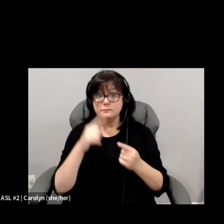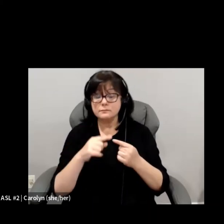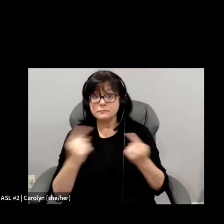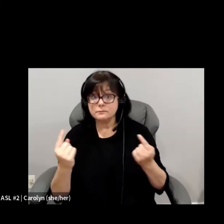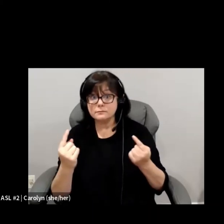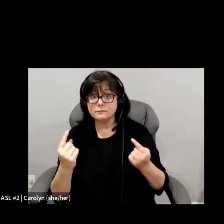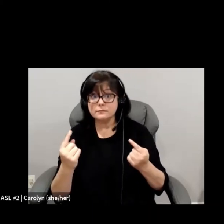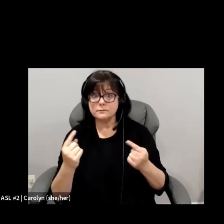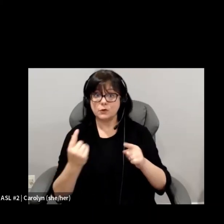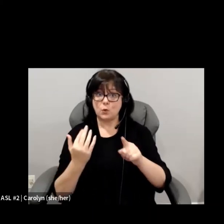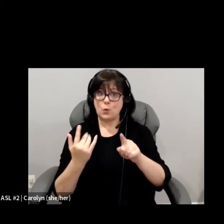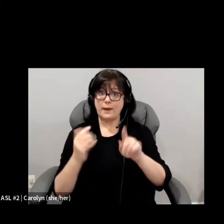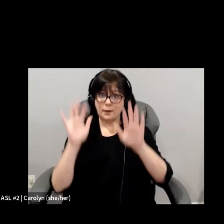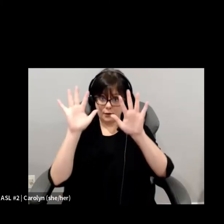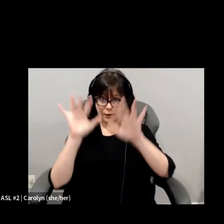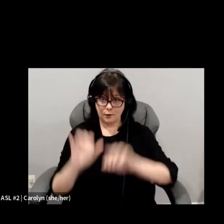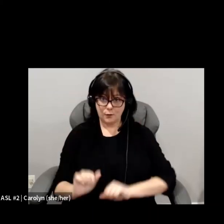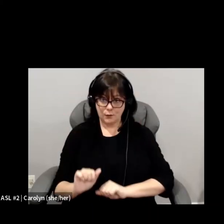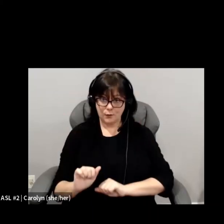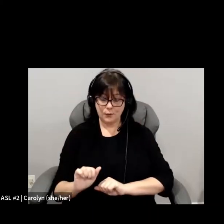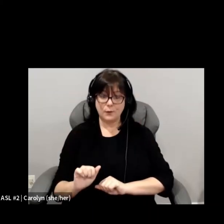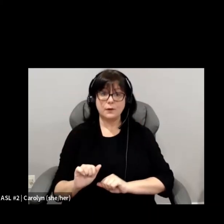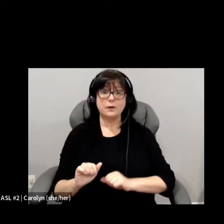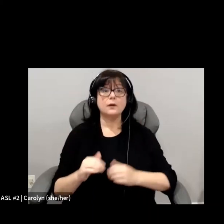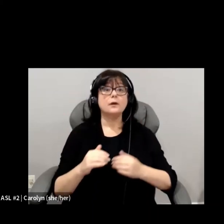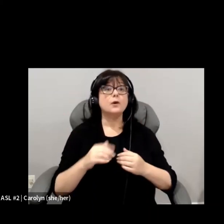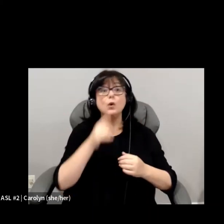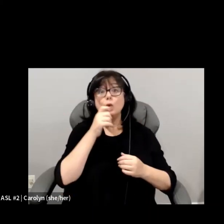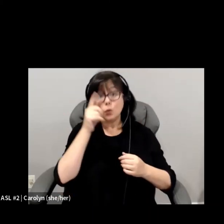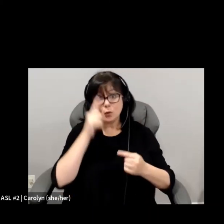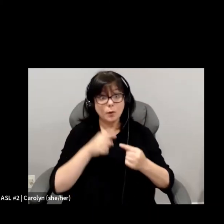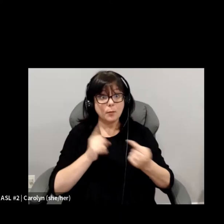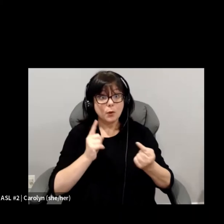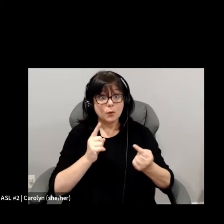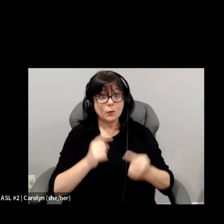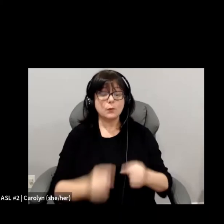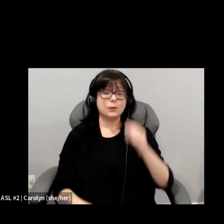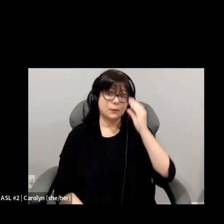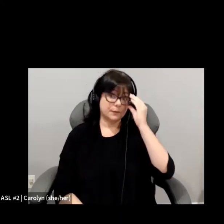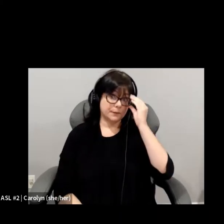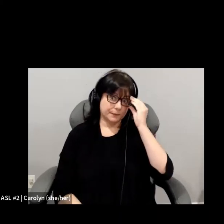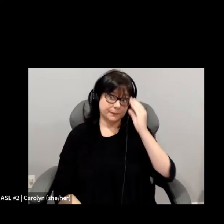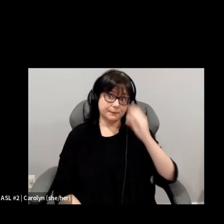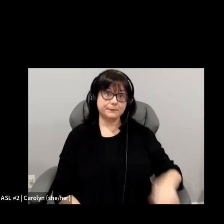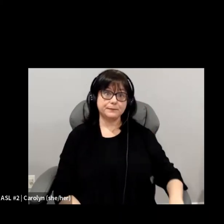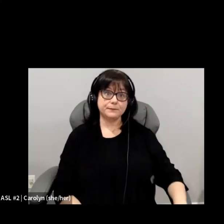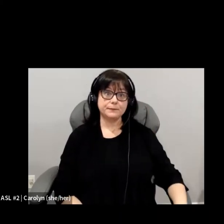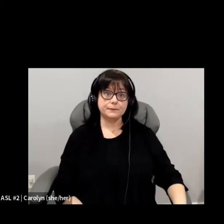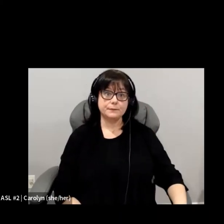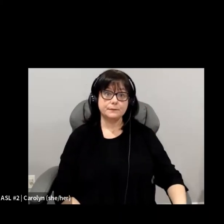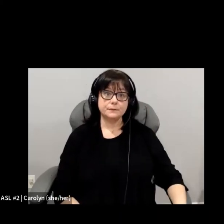LET ME LOWER THE HANDS. OK. Jason Mitschele : OK.